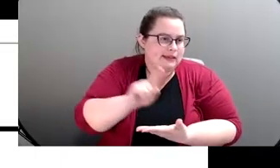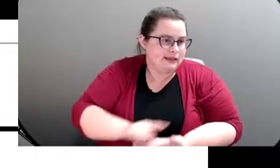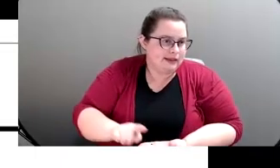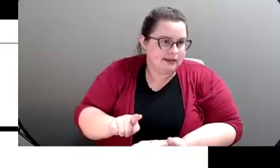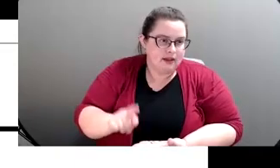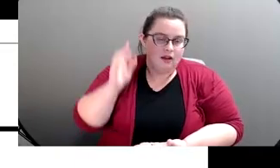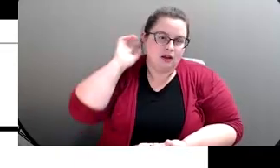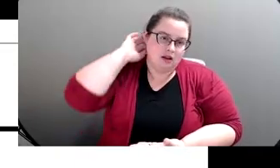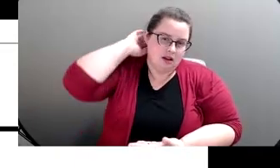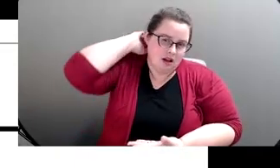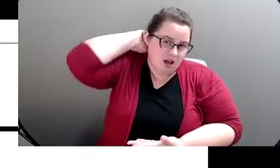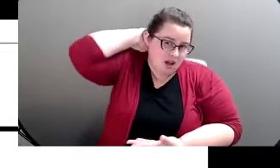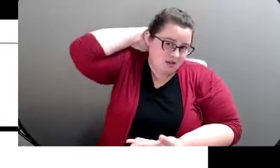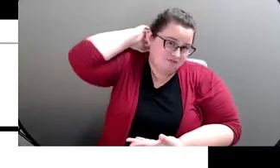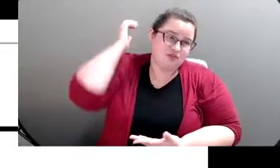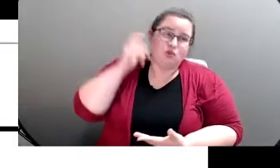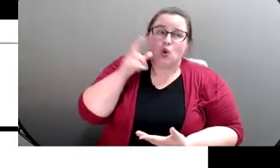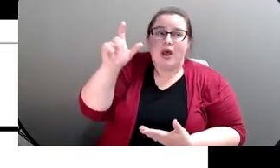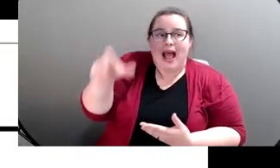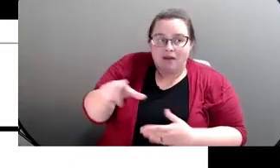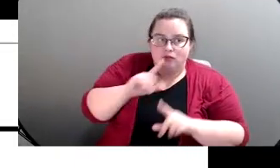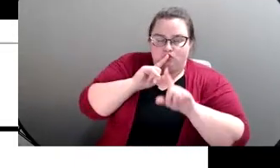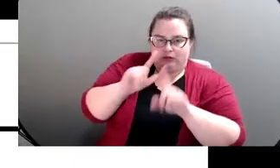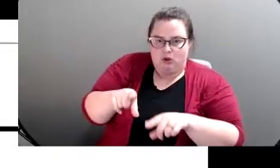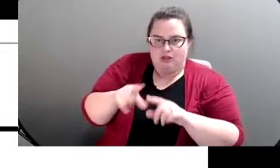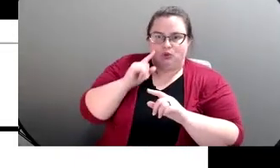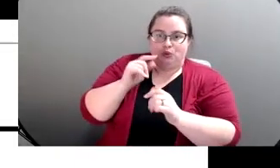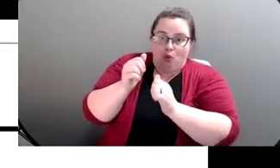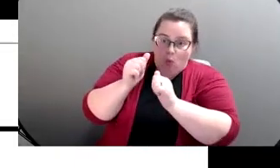You don't have to respond to every single assignment